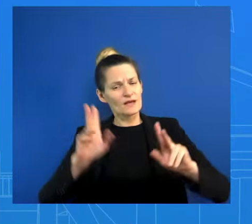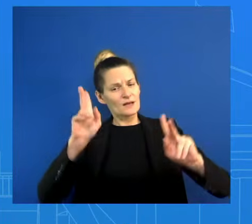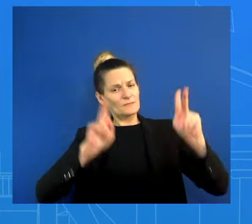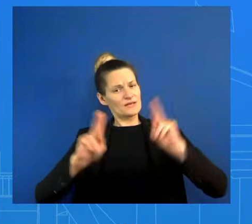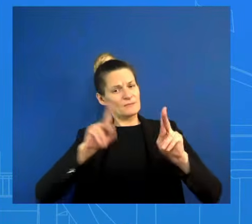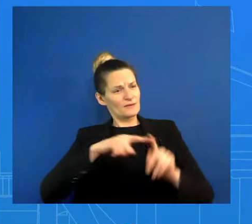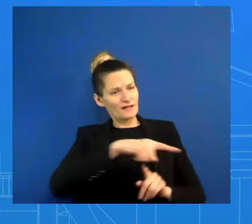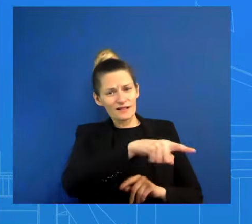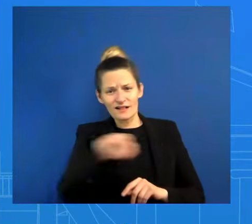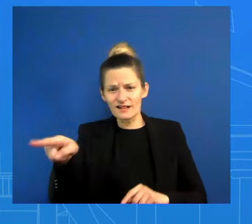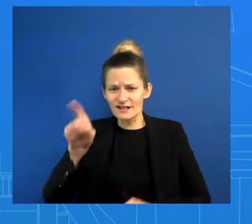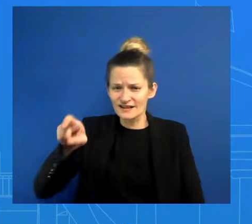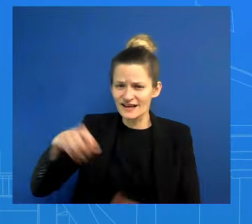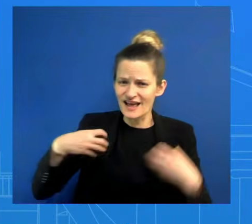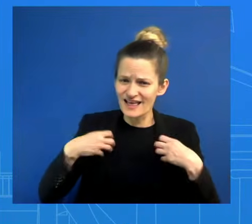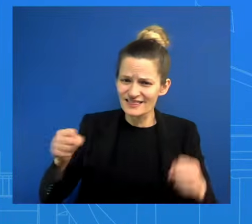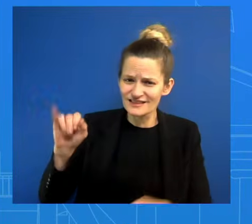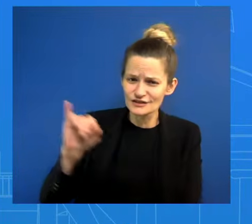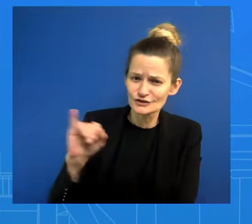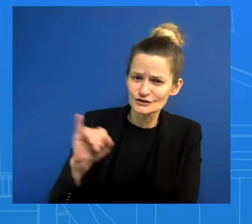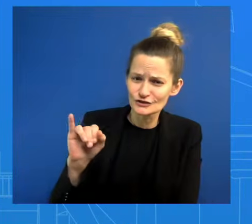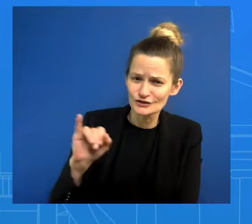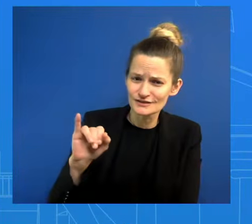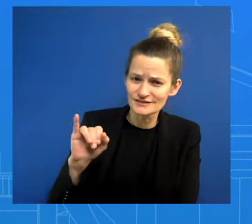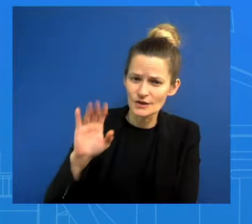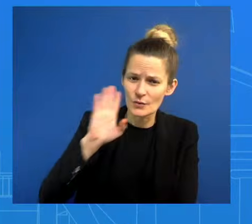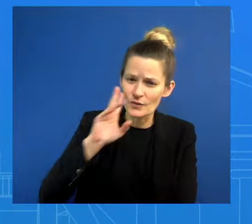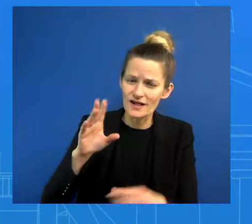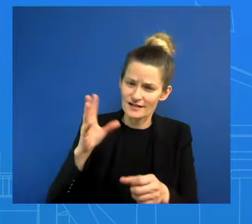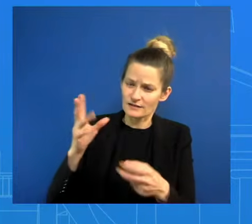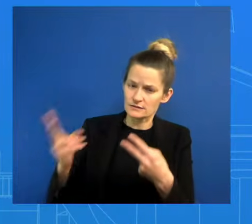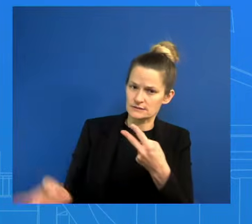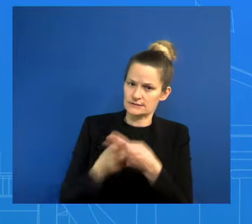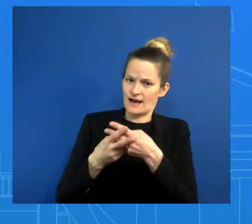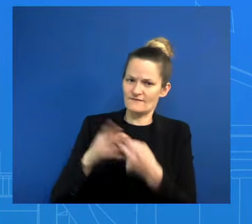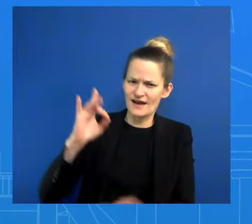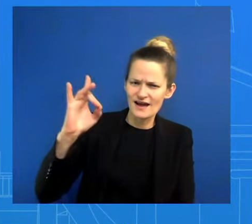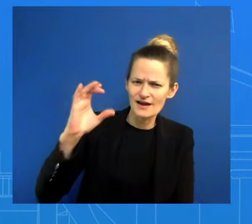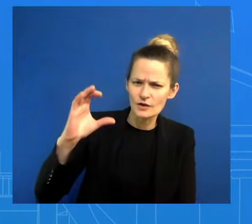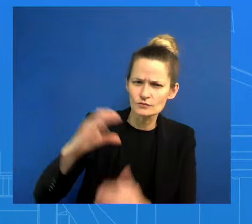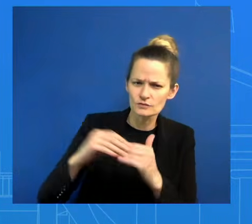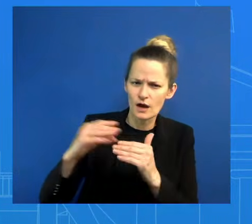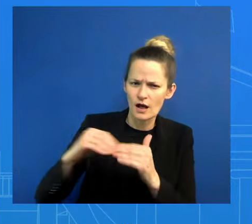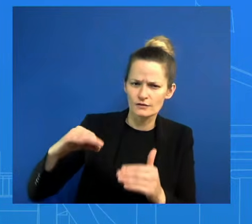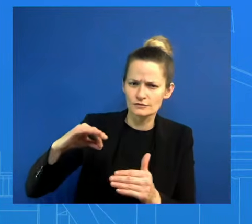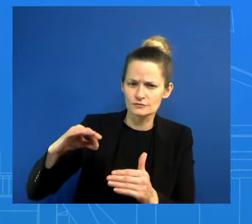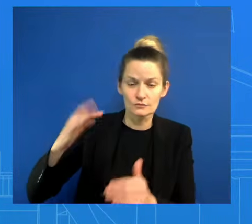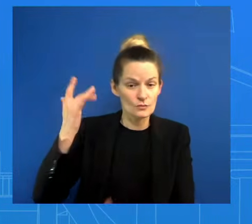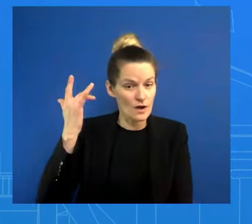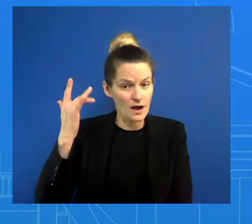So, yes, it's been beneficial, and we see that it is working. And in six weeks, President Biden's plan